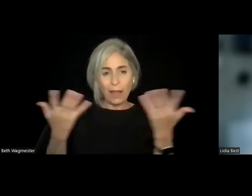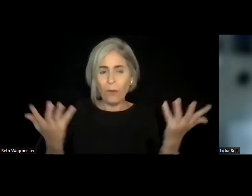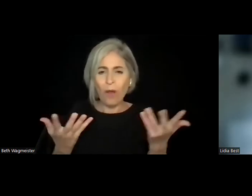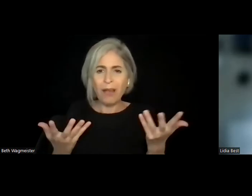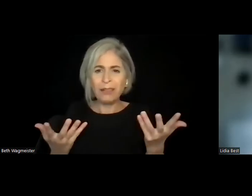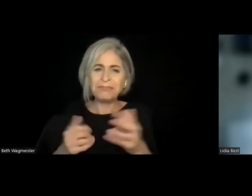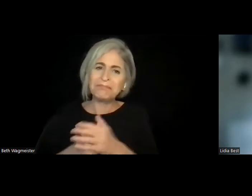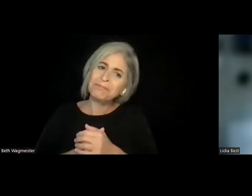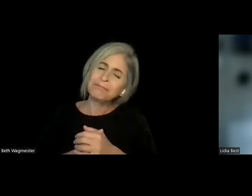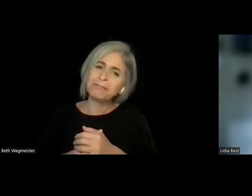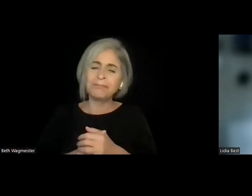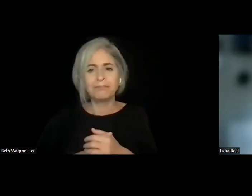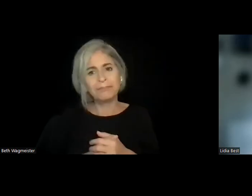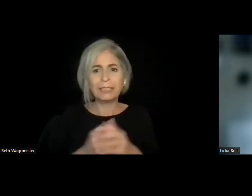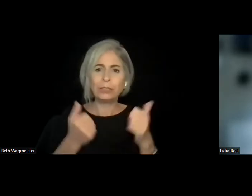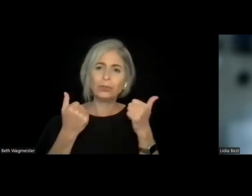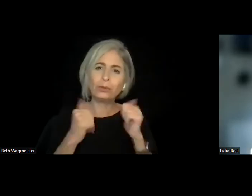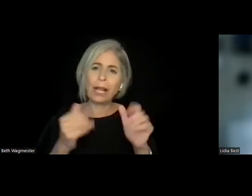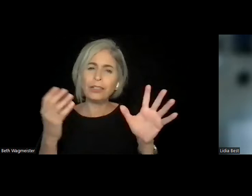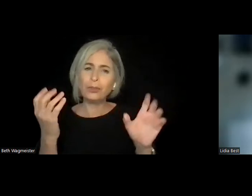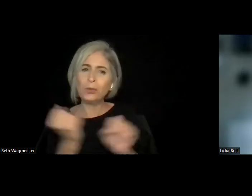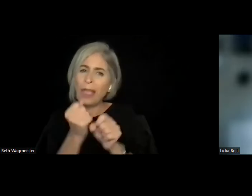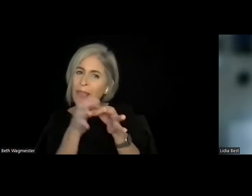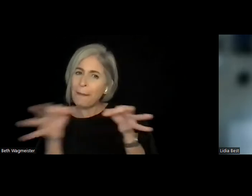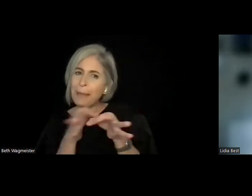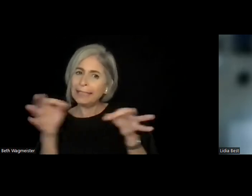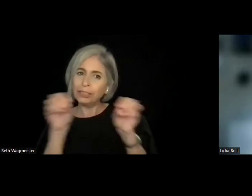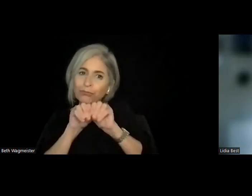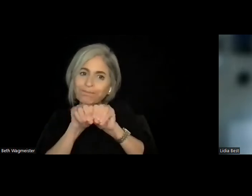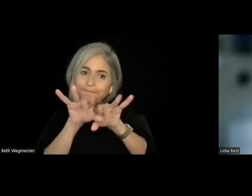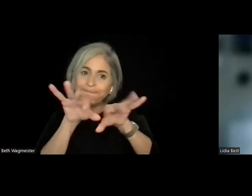especially the last panel just touched